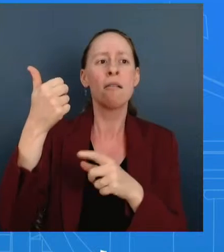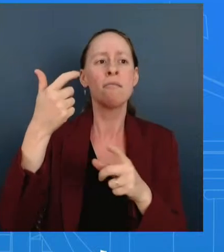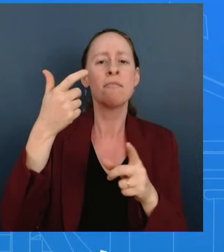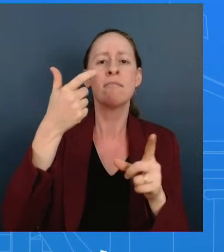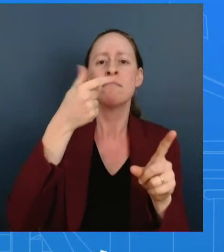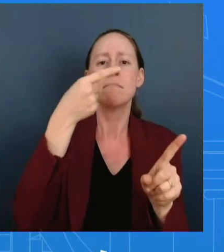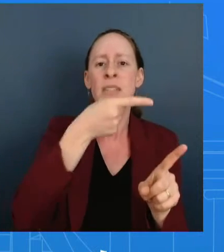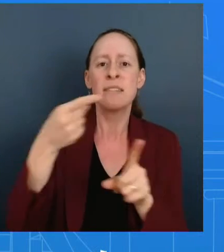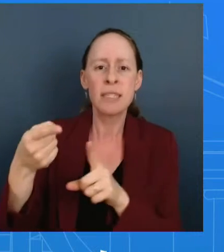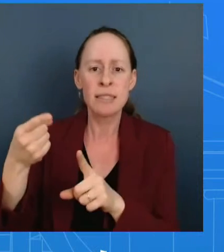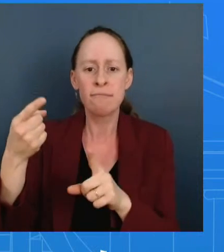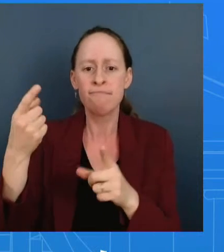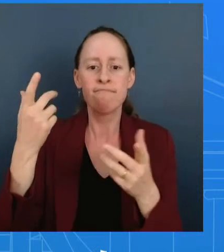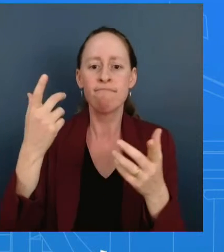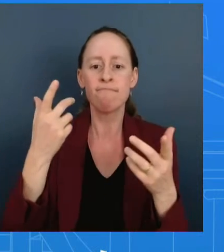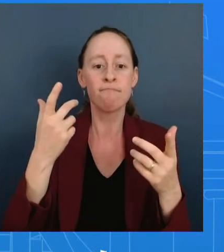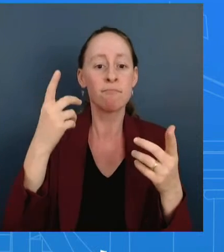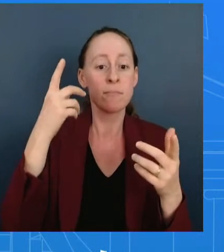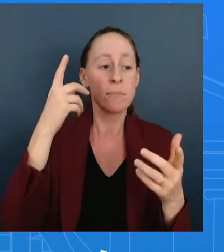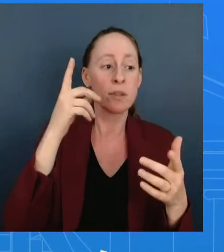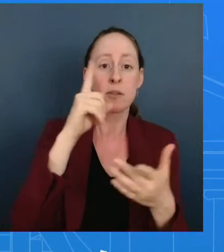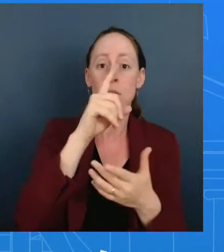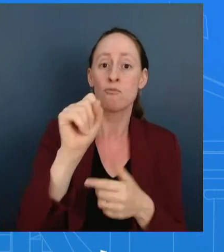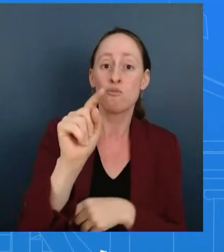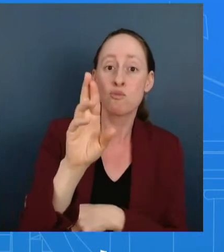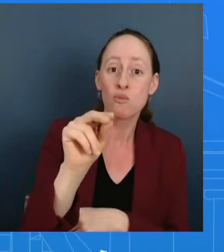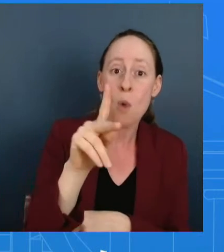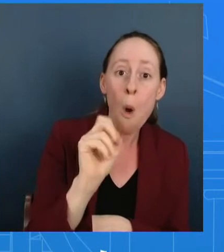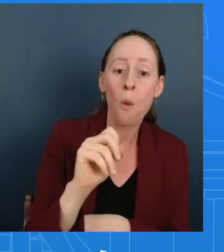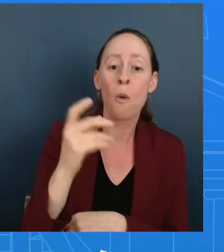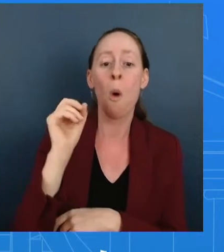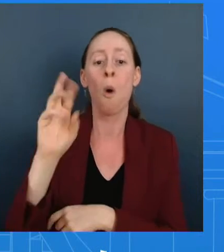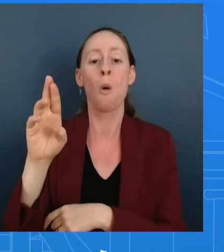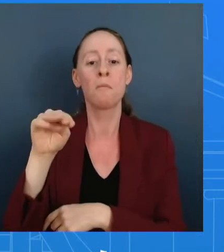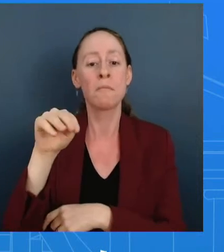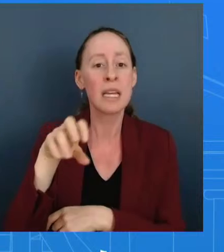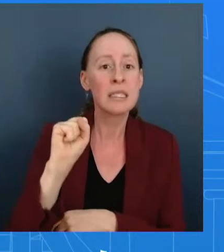or ascending lateral sclerosis," end quote. So, that came directly from --